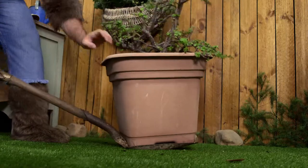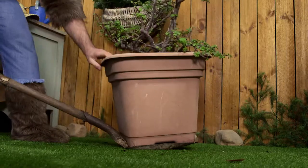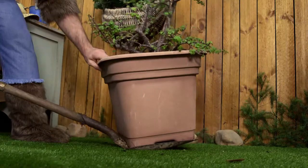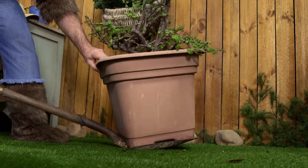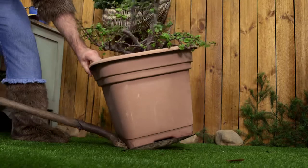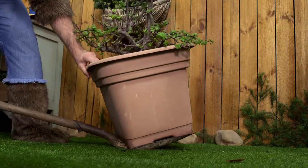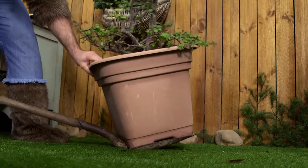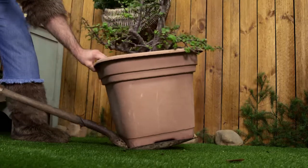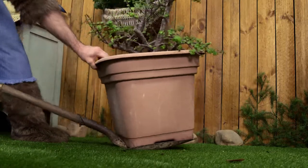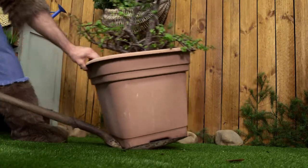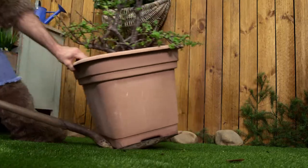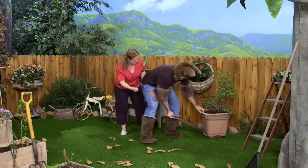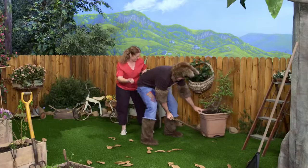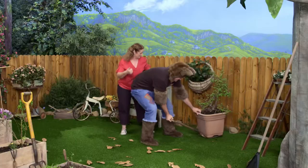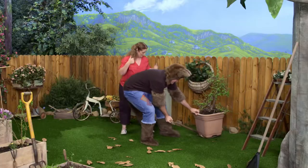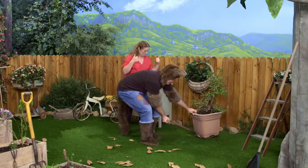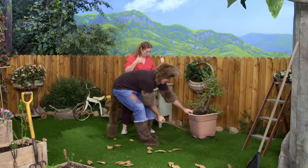Right. Huh!